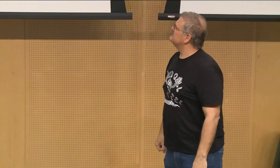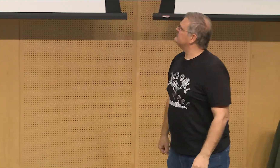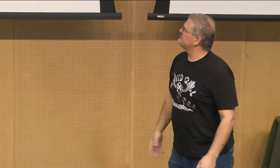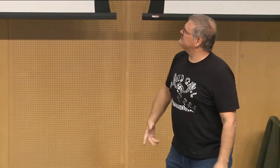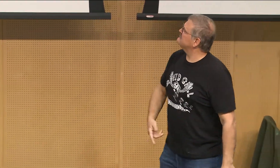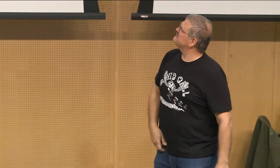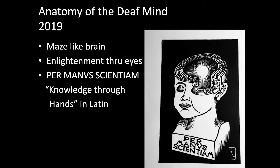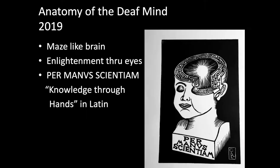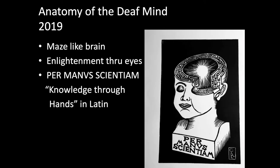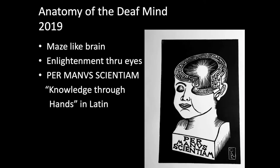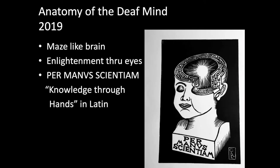It's very small.